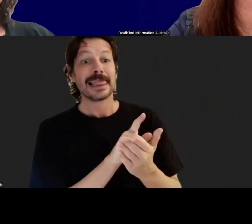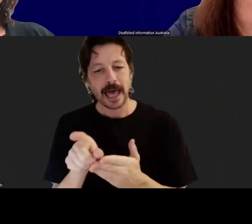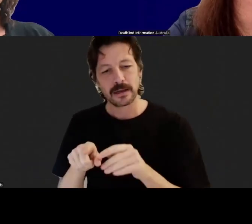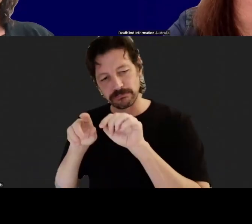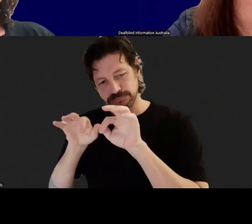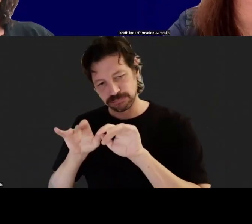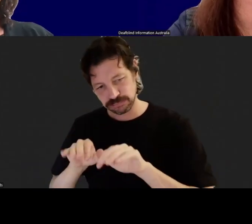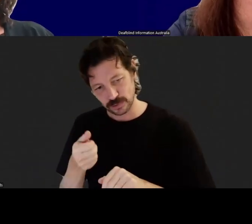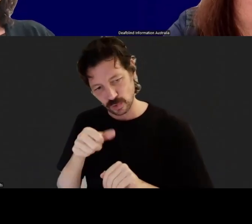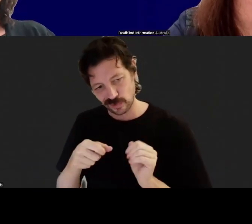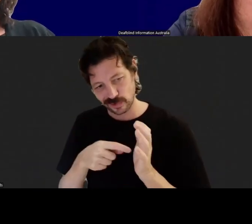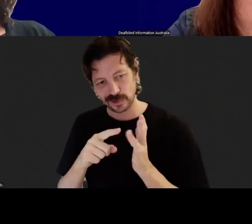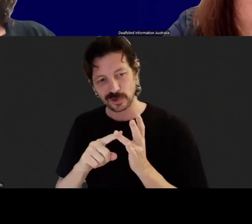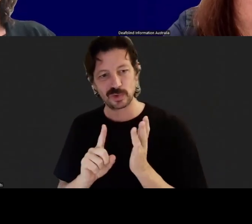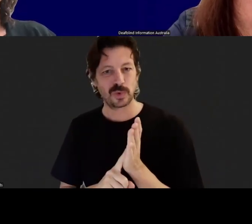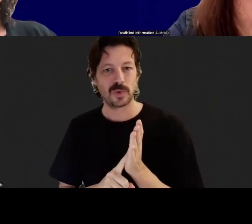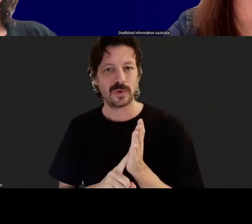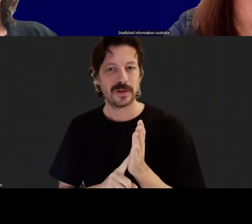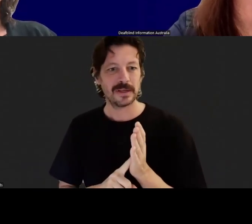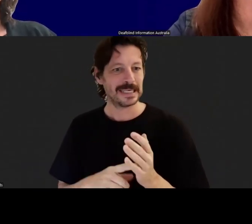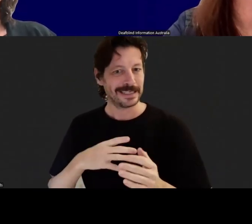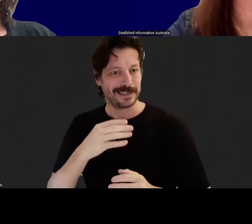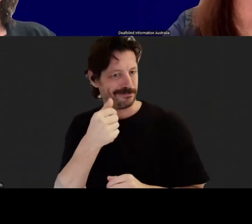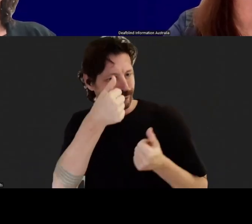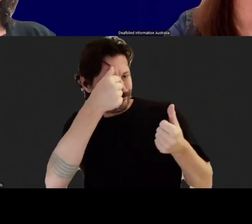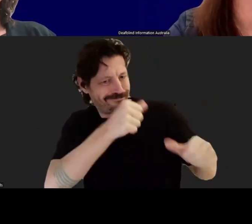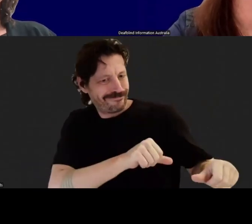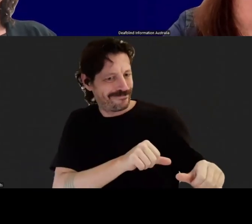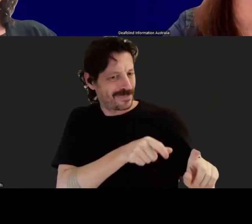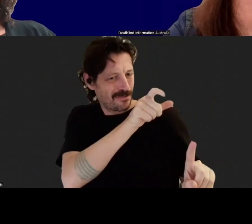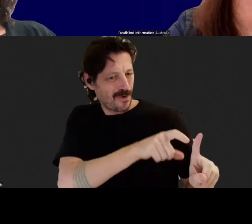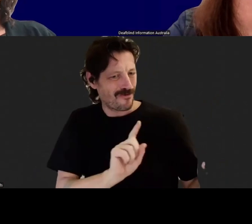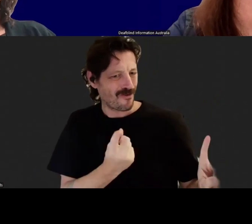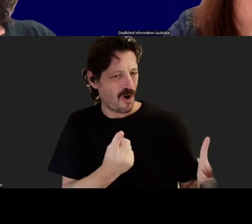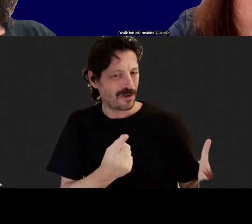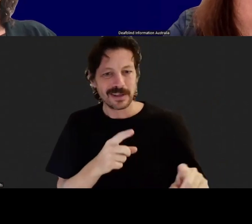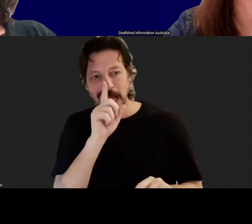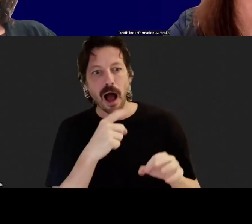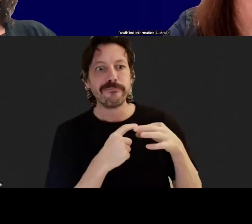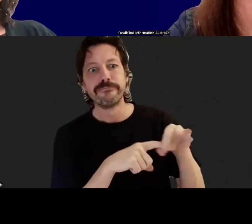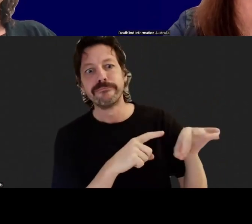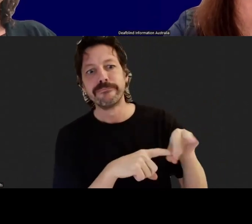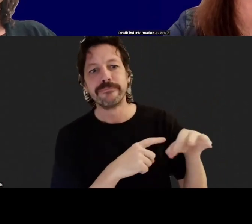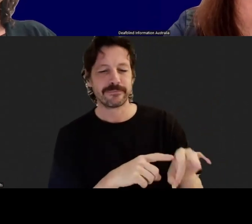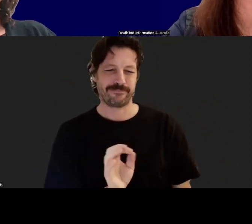the person to actually complete that assessment. So yeah, just reiterating it is not a tool I would